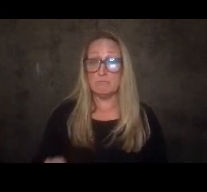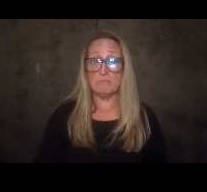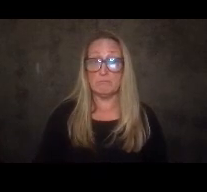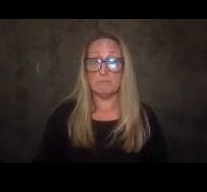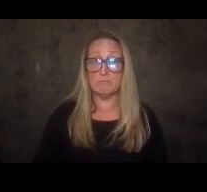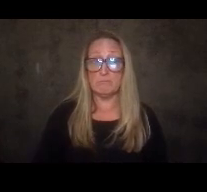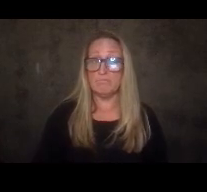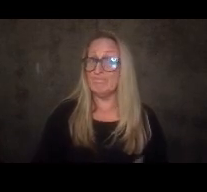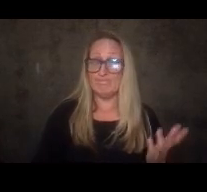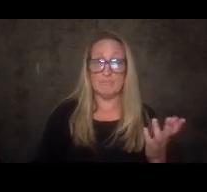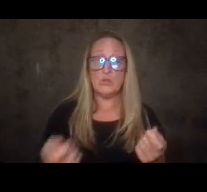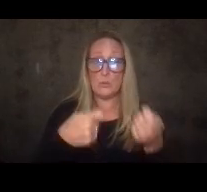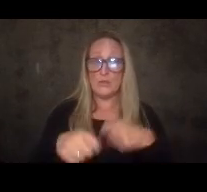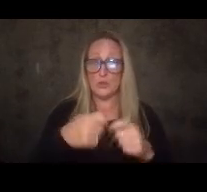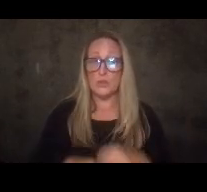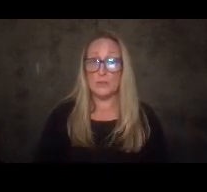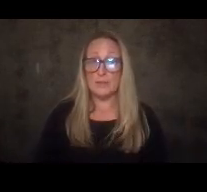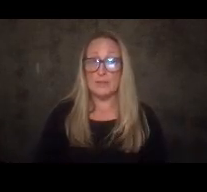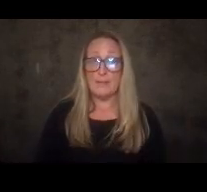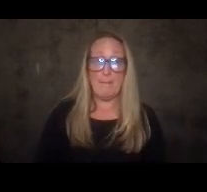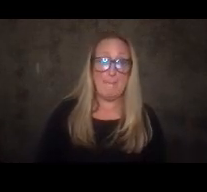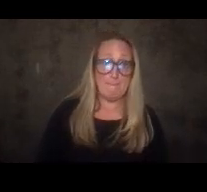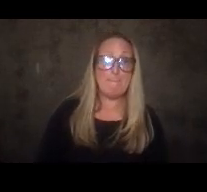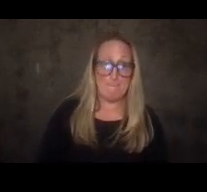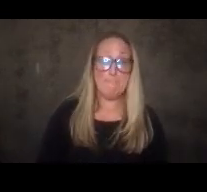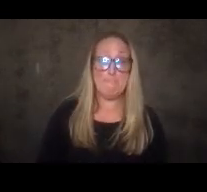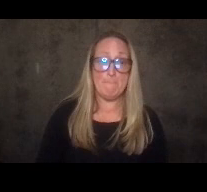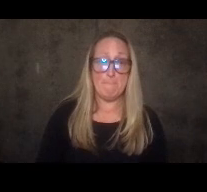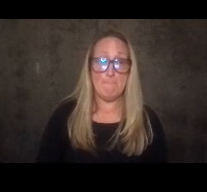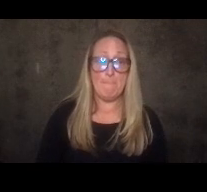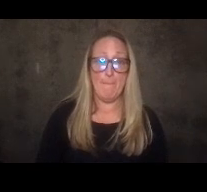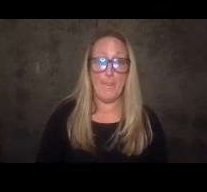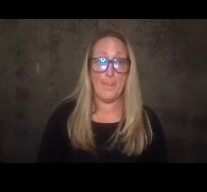And go from there. So something like this looks like more like a form.